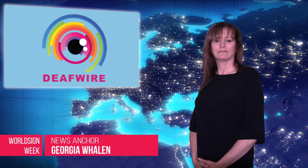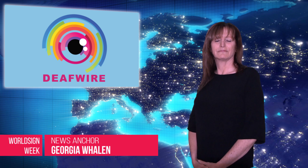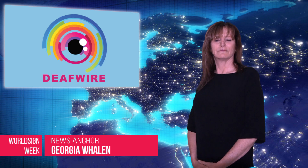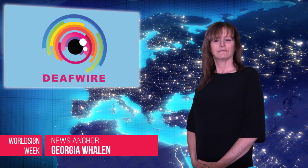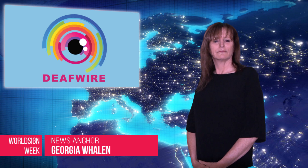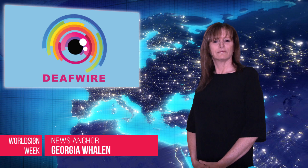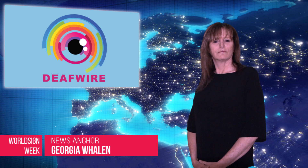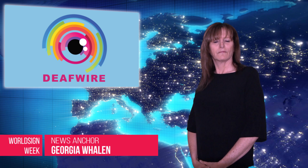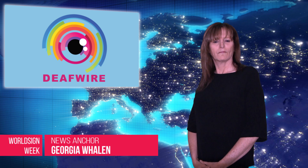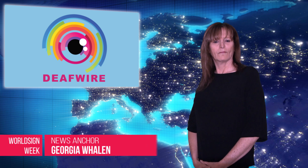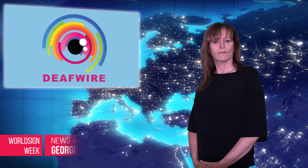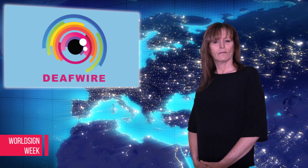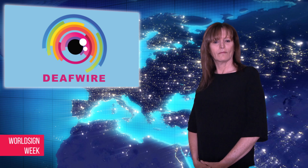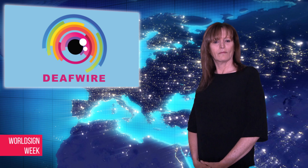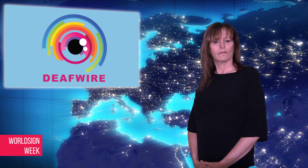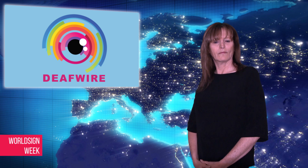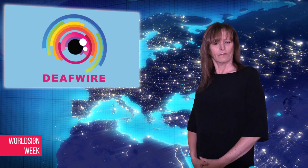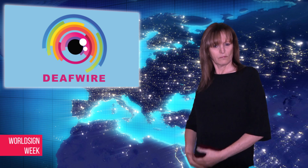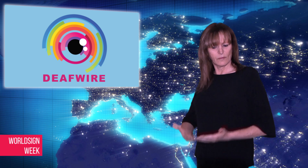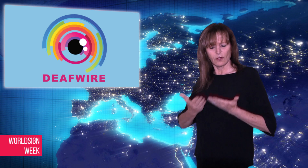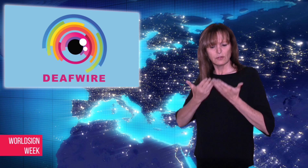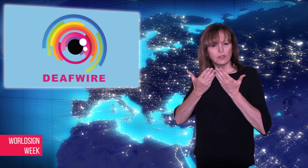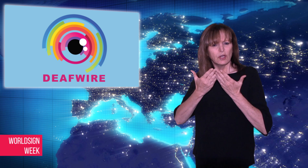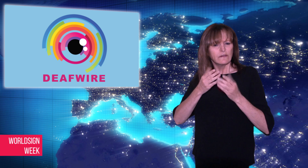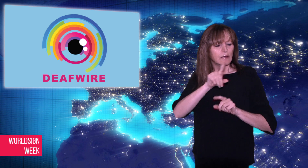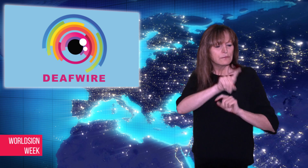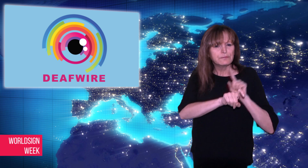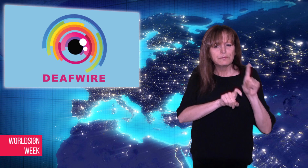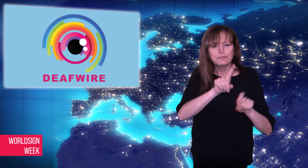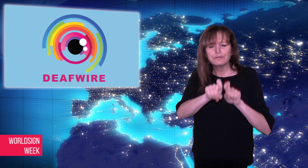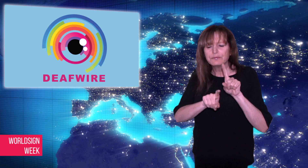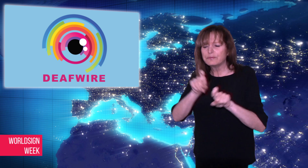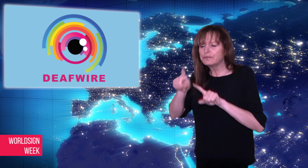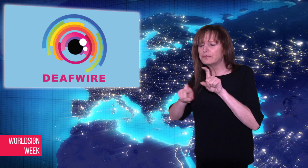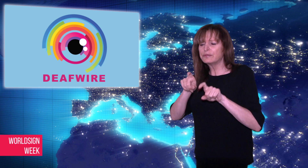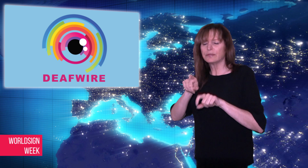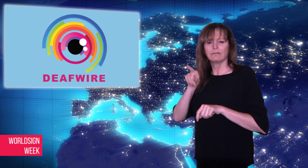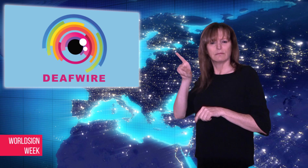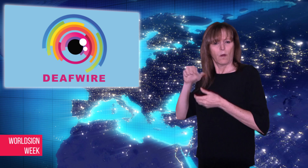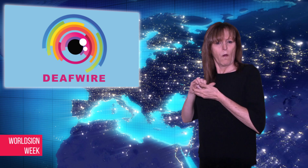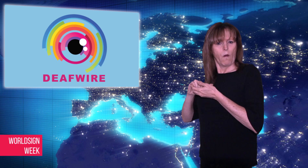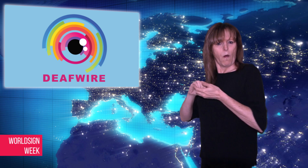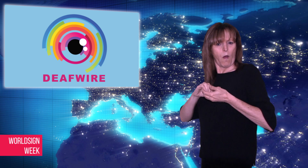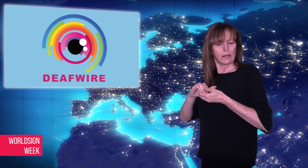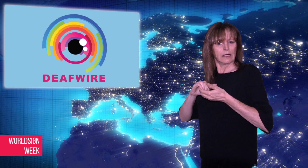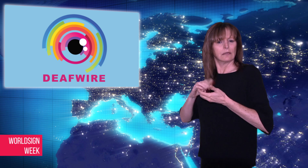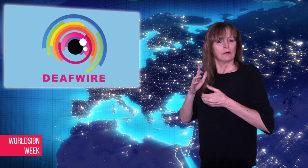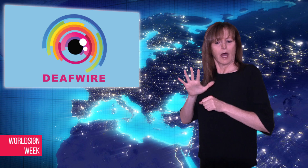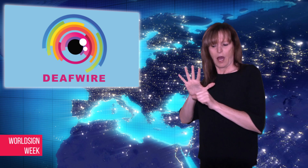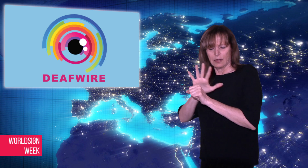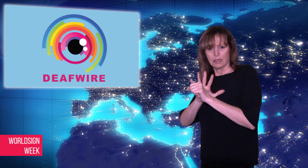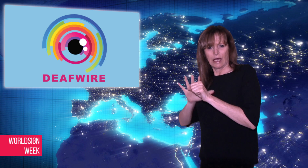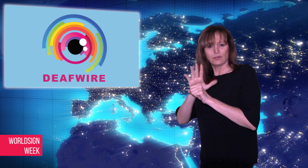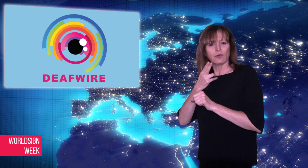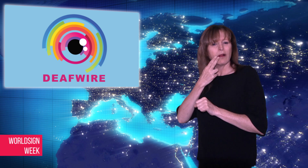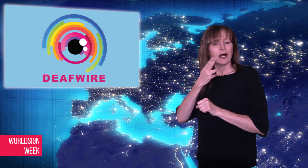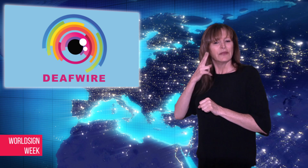A survey by the National Deaf Children’s Society in Britain